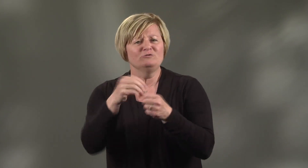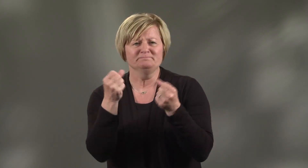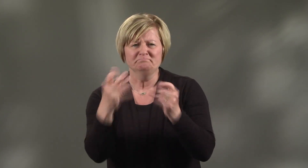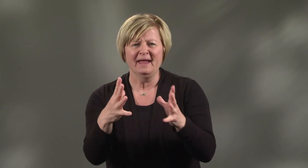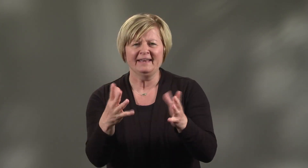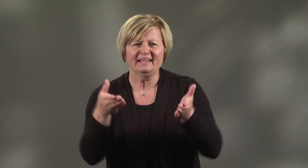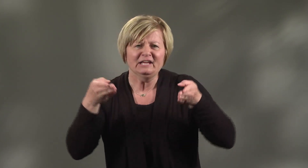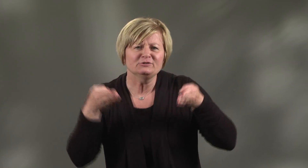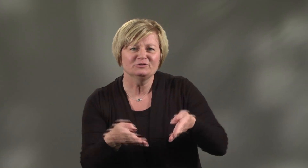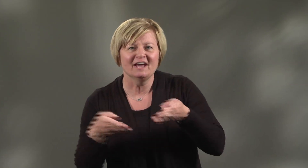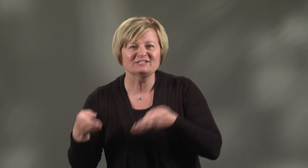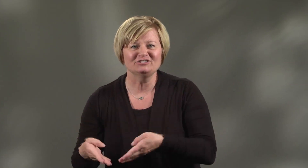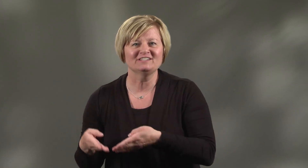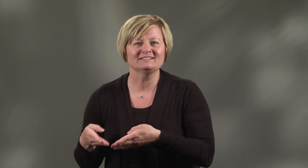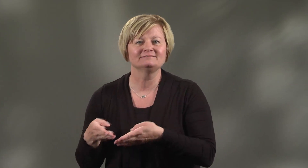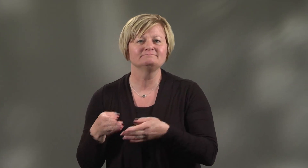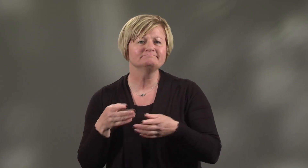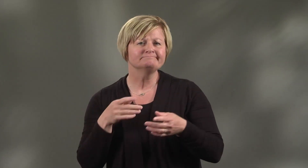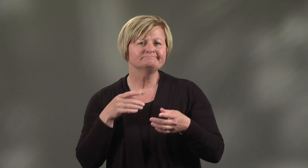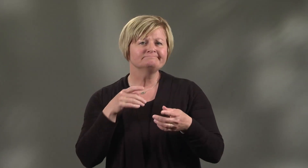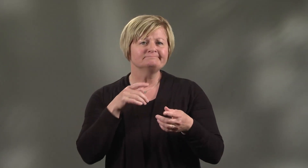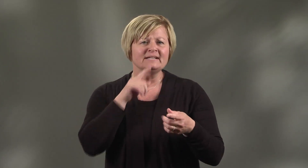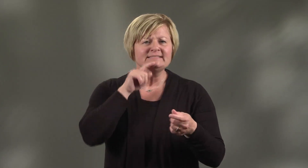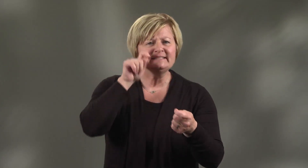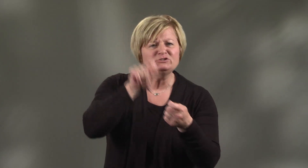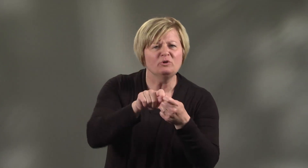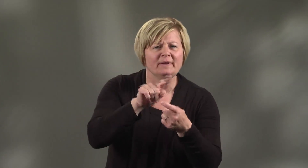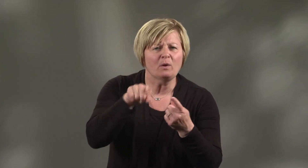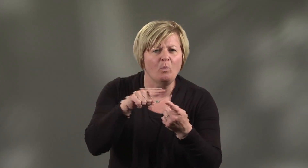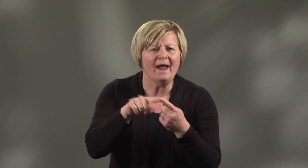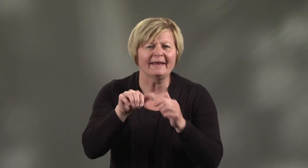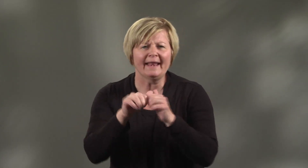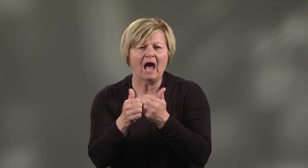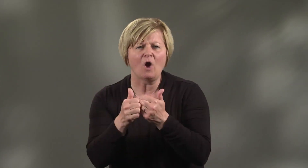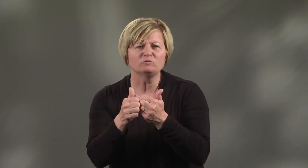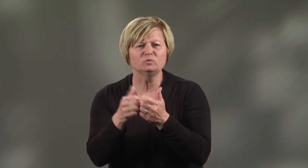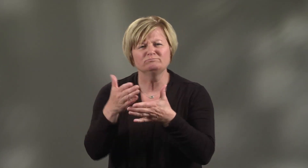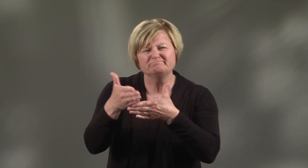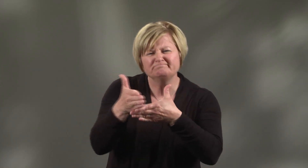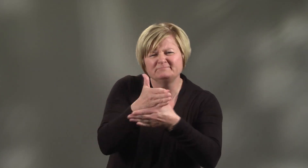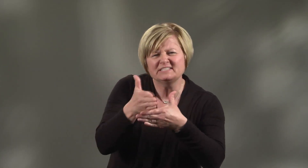This includes many introductions, determining when and how to disclose hearing levels,